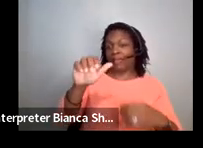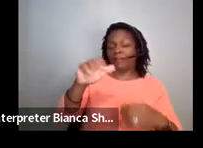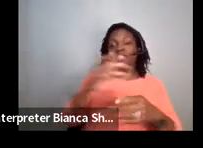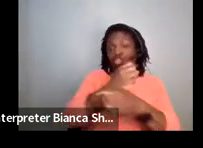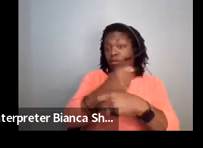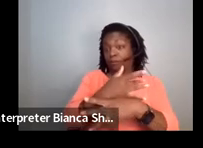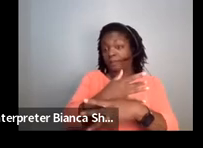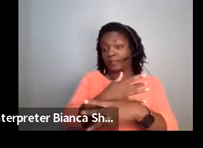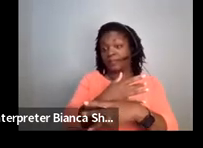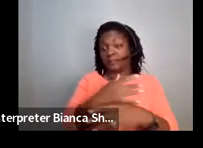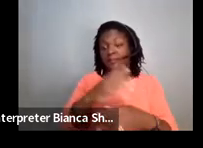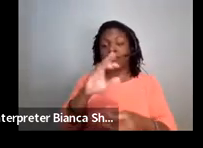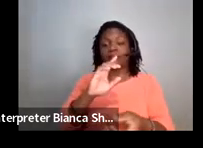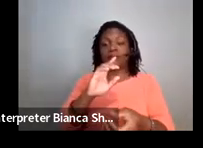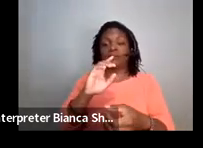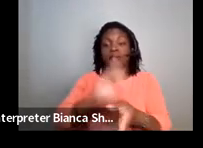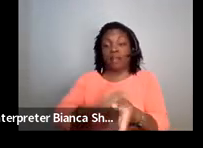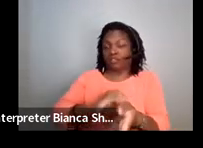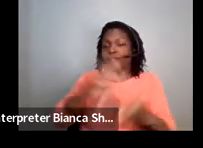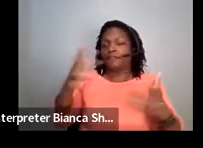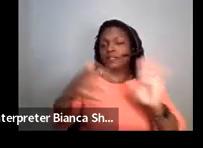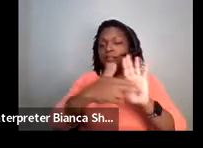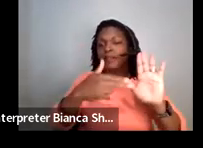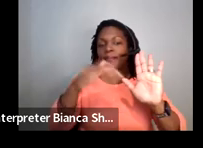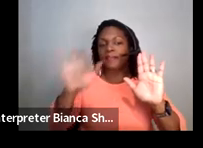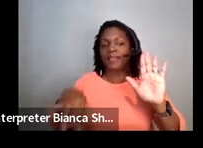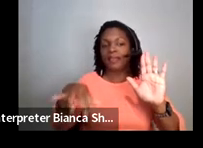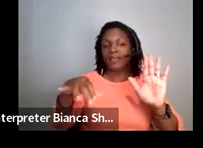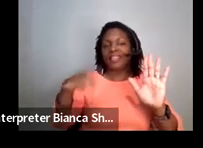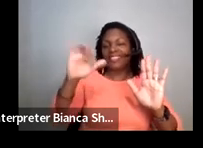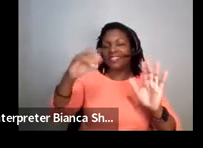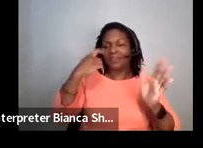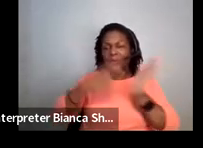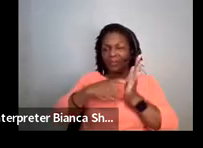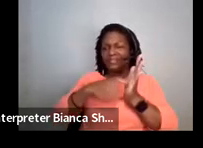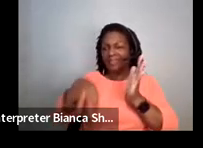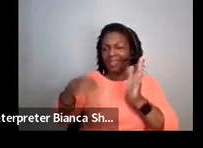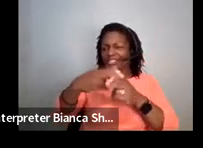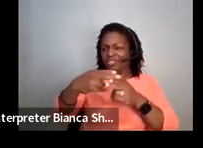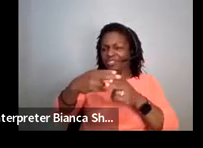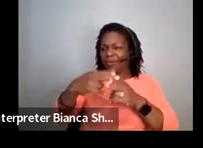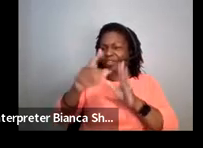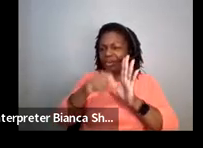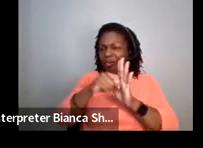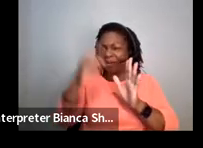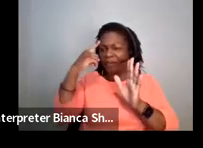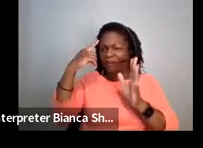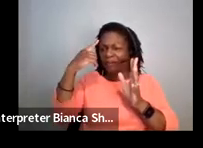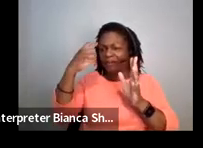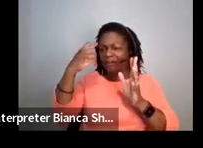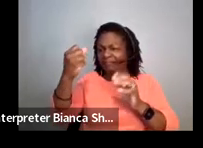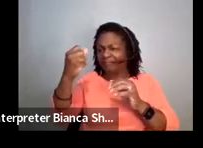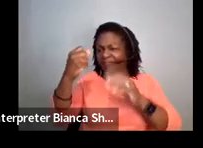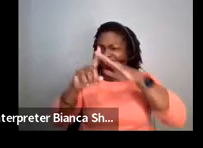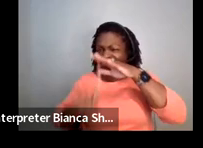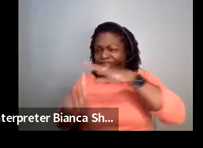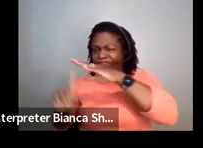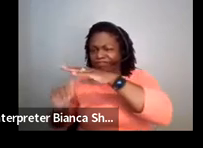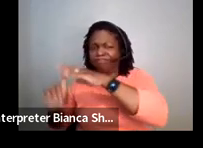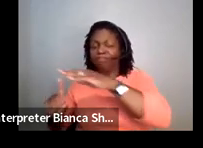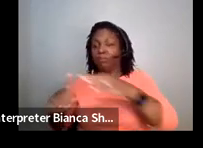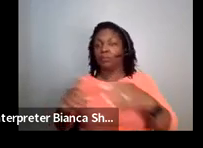Basically he had a patient who, he noticed had all this short term memory loss, and then became very different from herself.